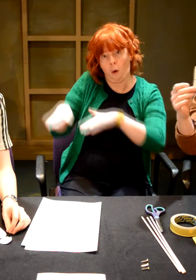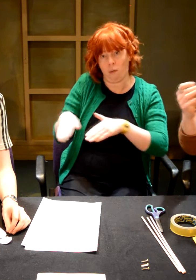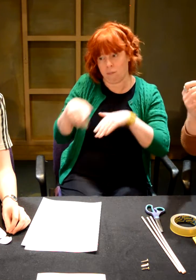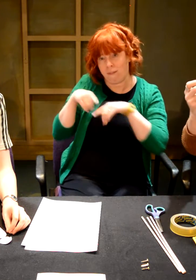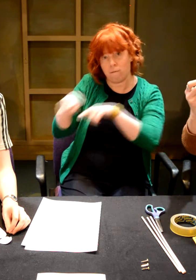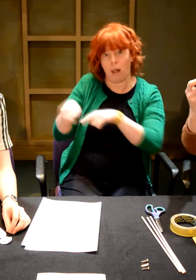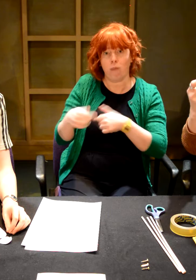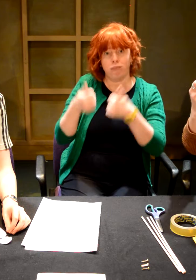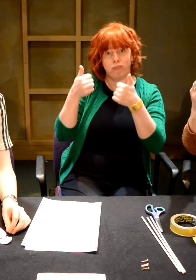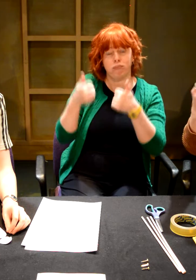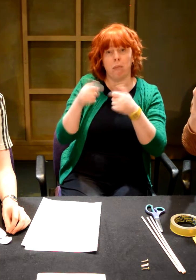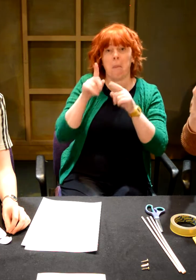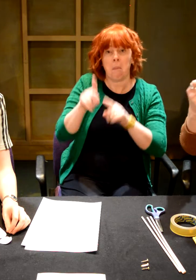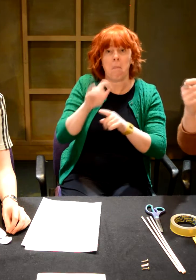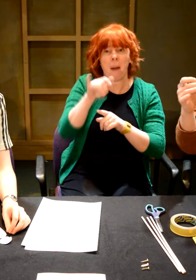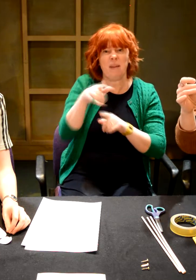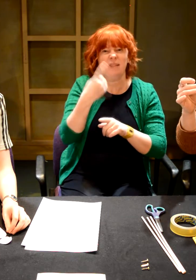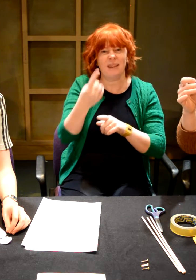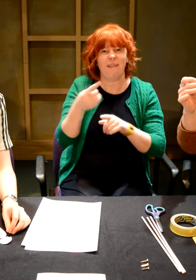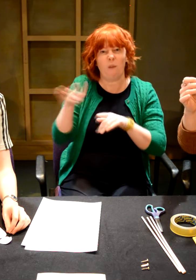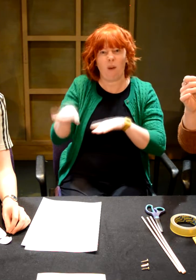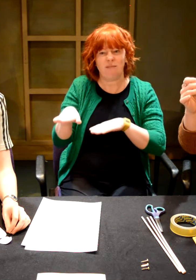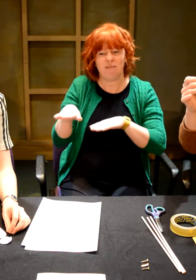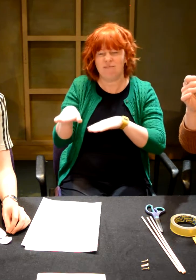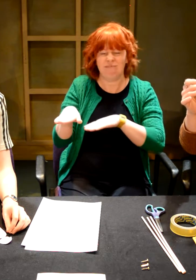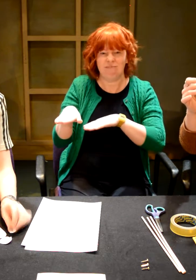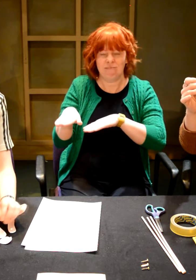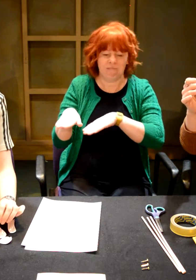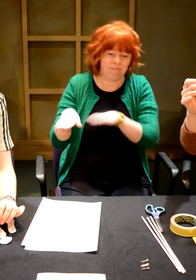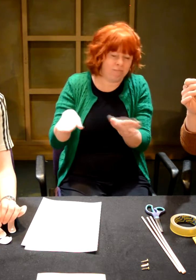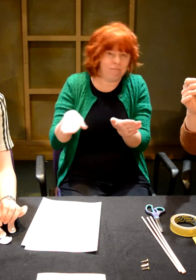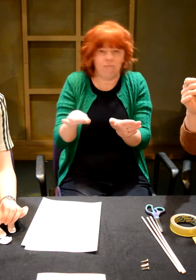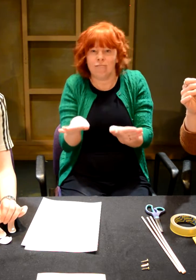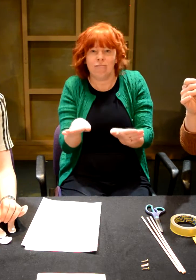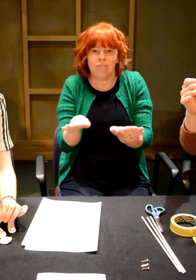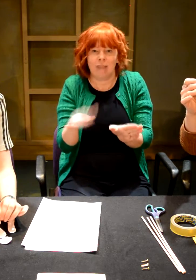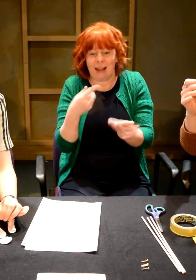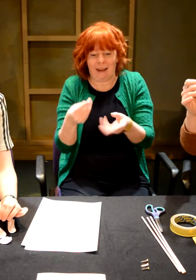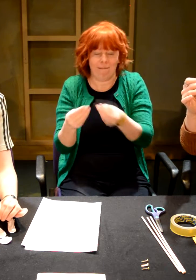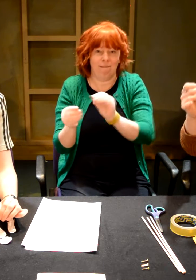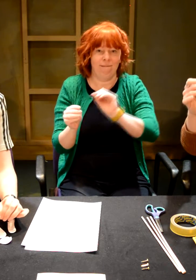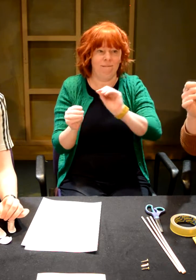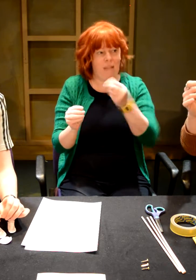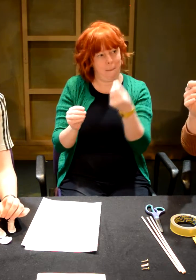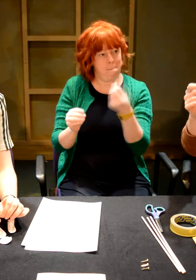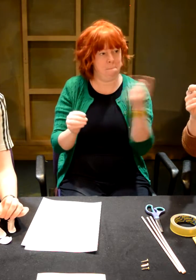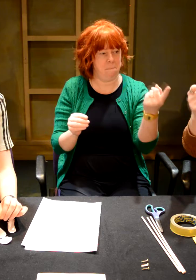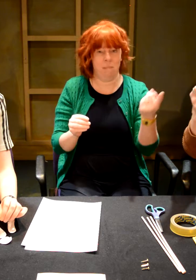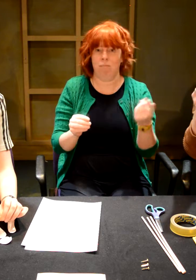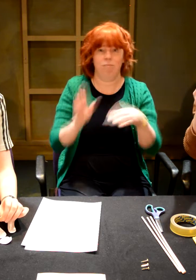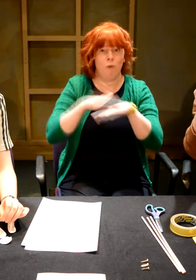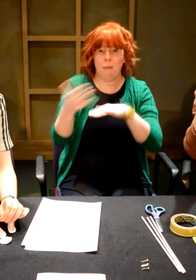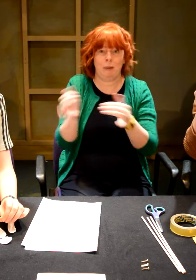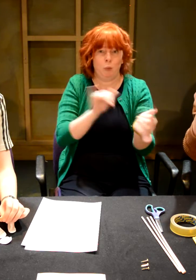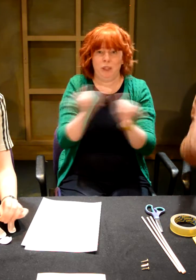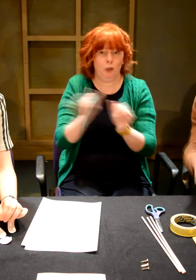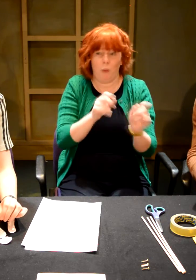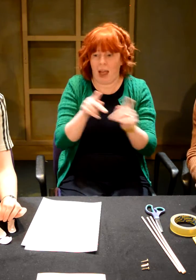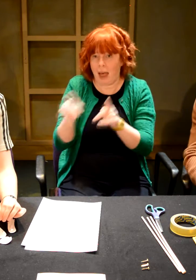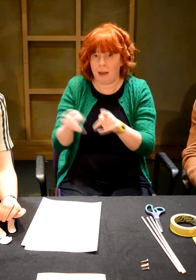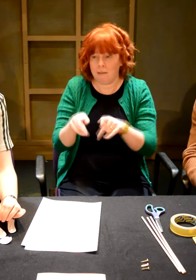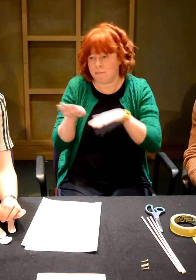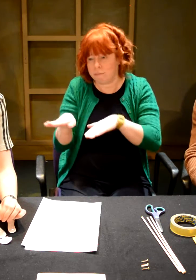But you can just flip it over if you want them to look like the point in different ways. It doesn't matter which way you drew it..